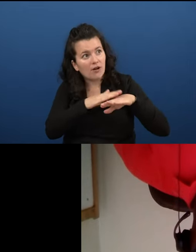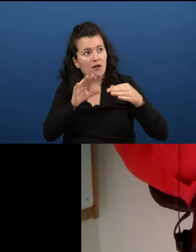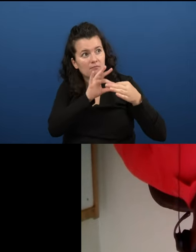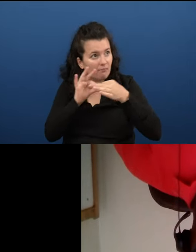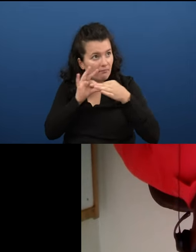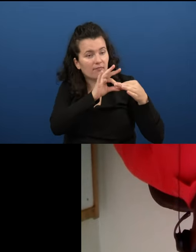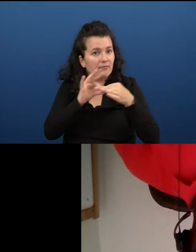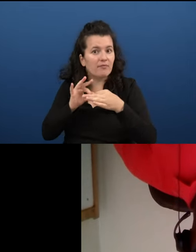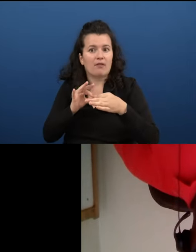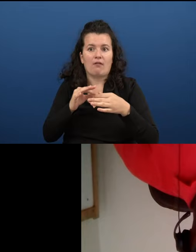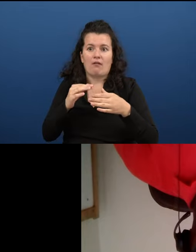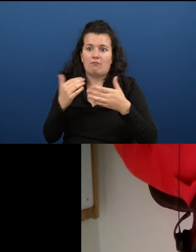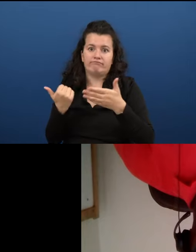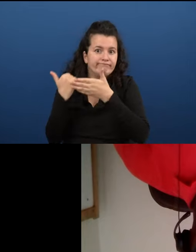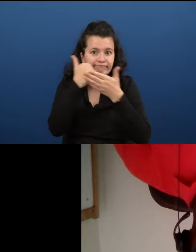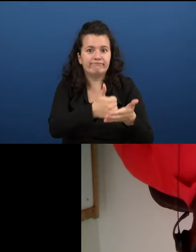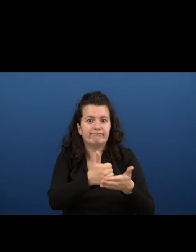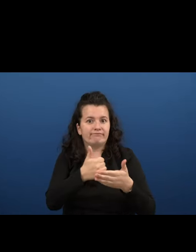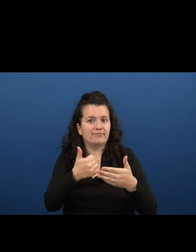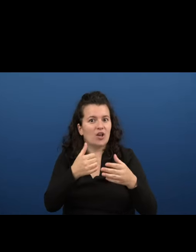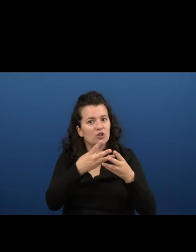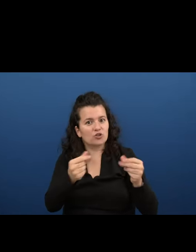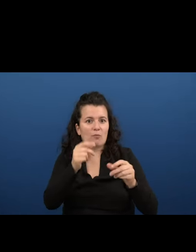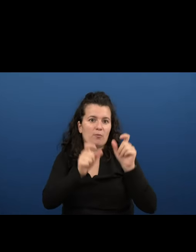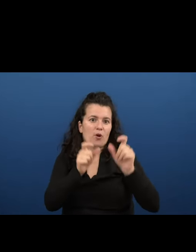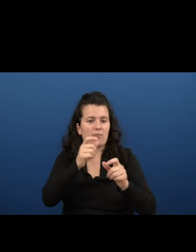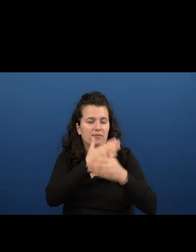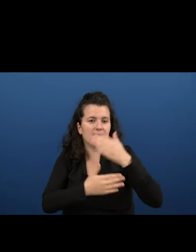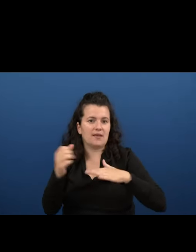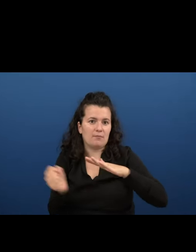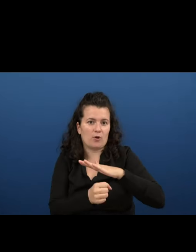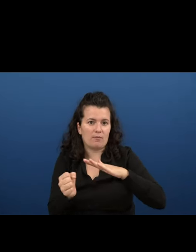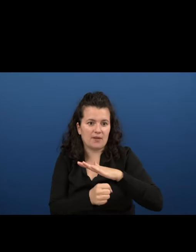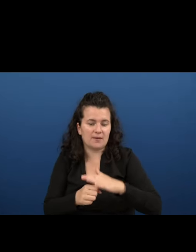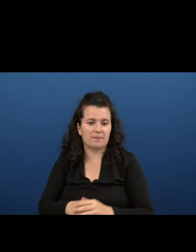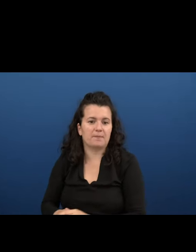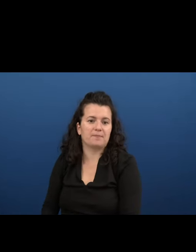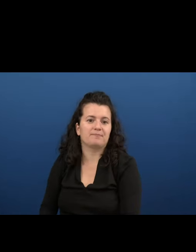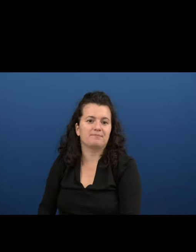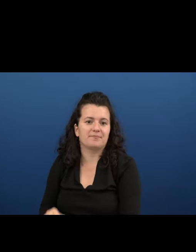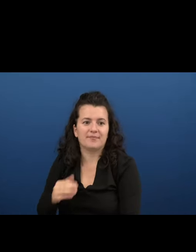16:38:50 Thank you. 16:39:02 Thank you.